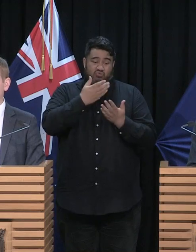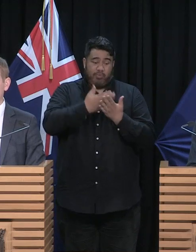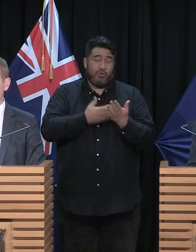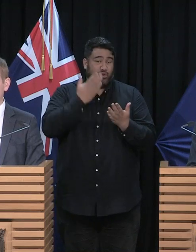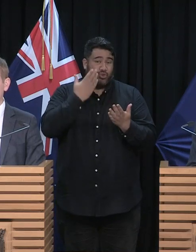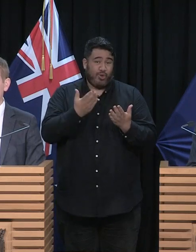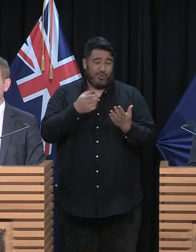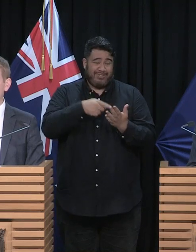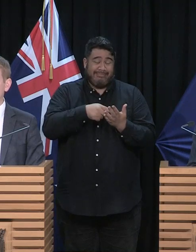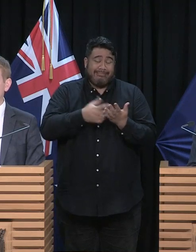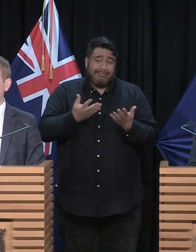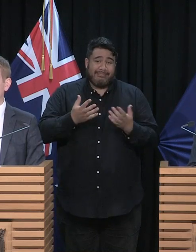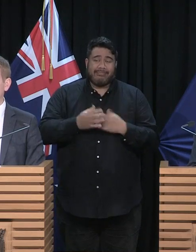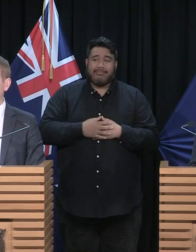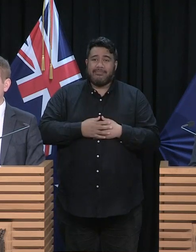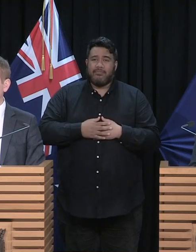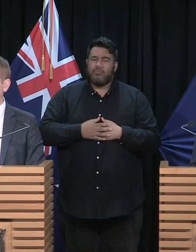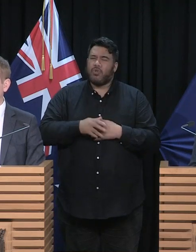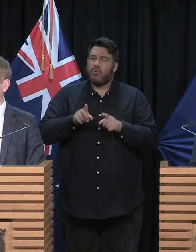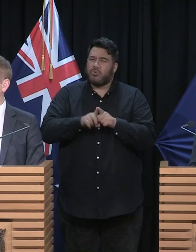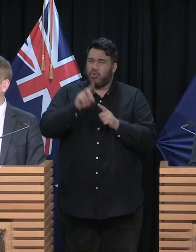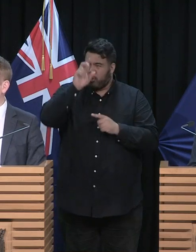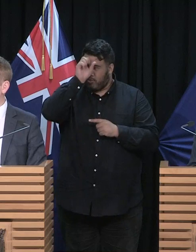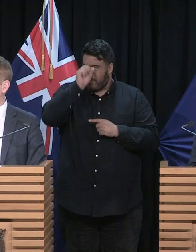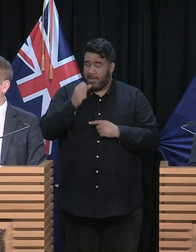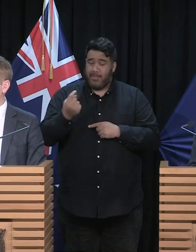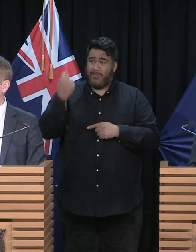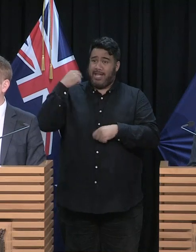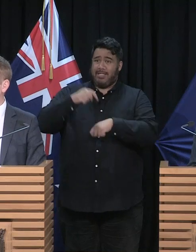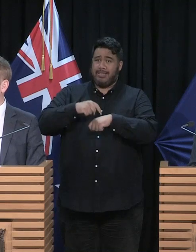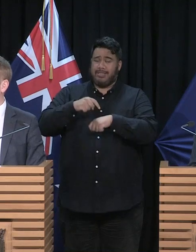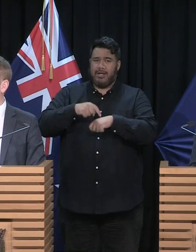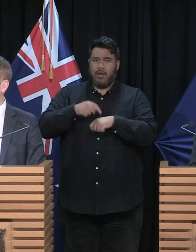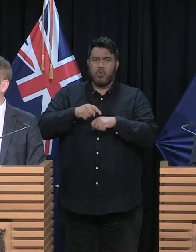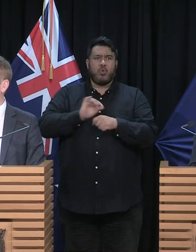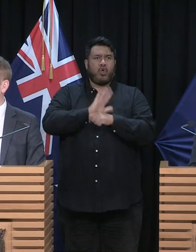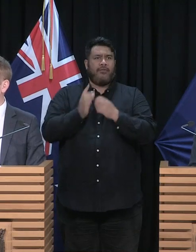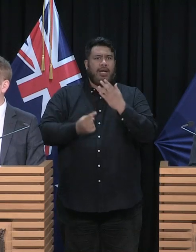can be 100% guarded against that. I think that that finding is very clear in the report. It is worth